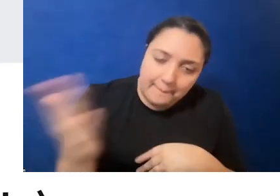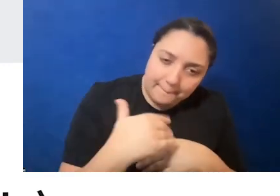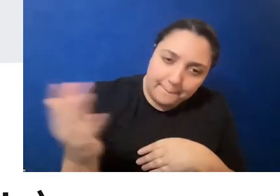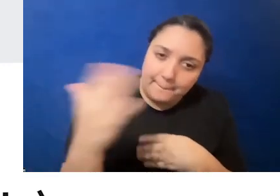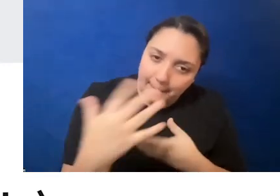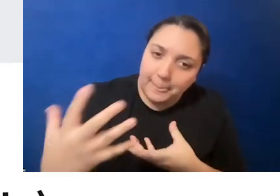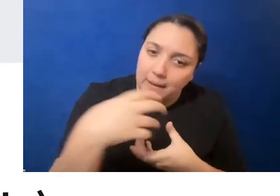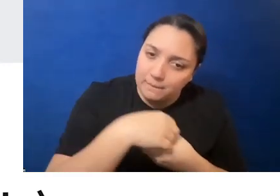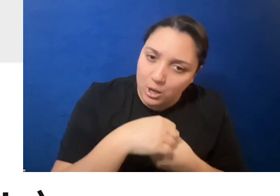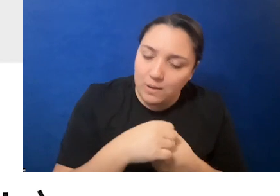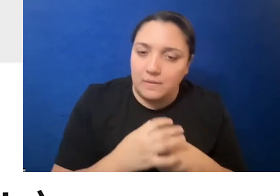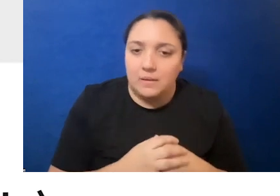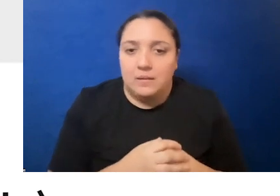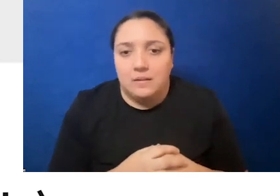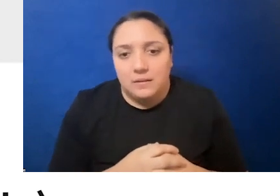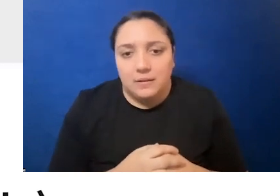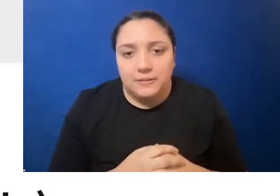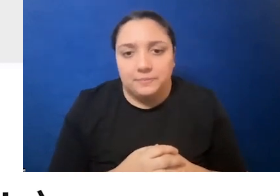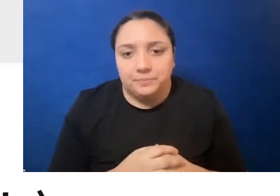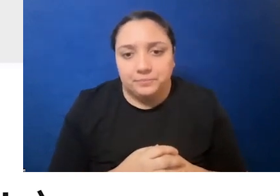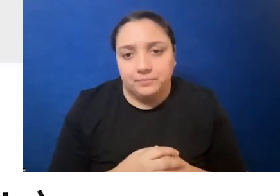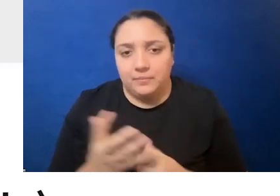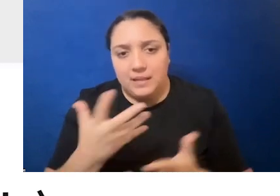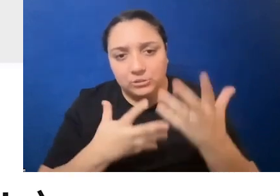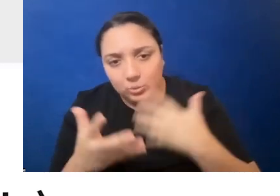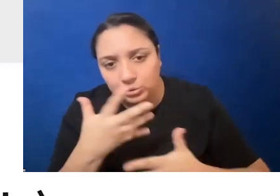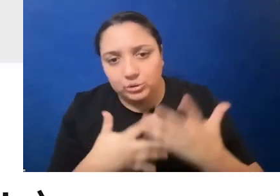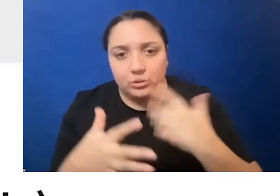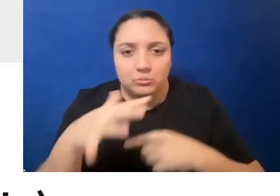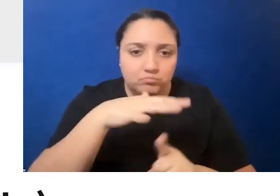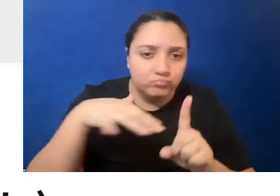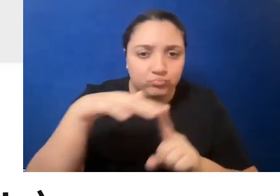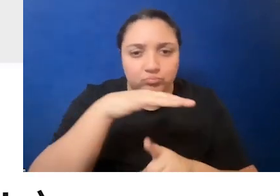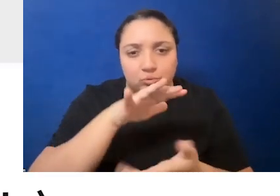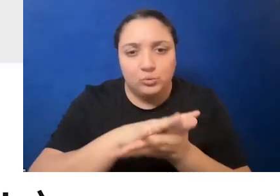THE CLUBS THAT WE HAVE AND ENCOURAGE THEM TO BE PART OF THE